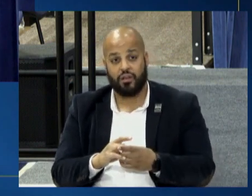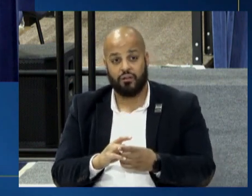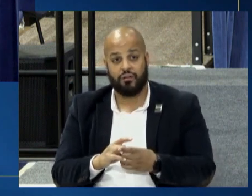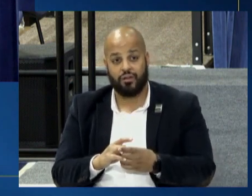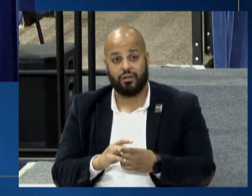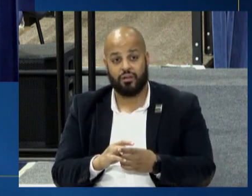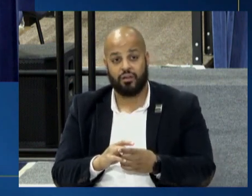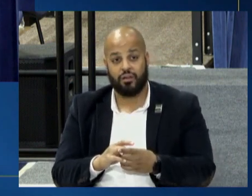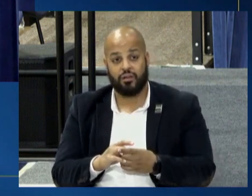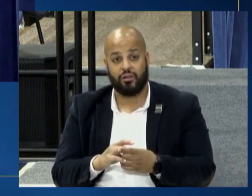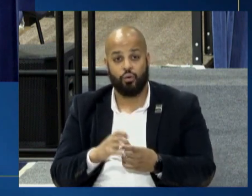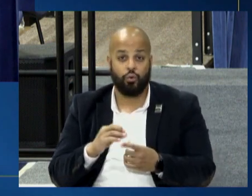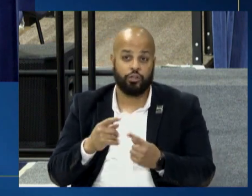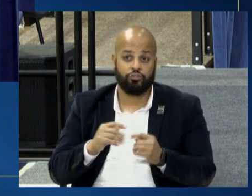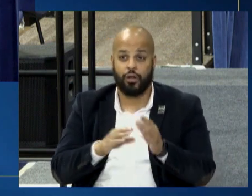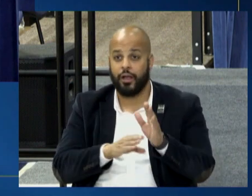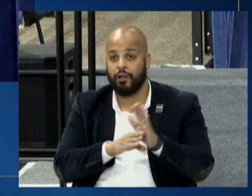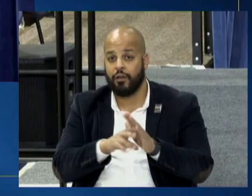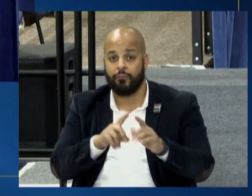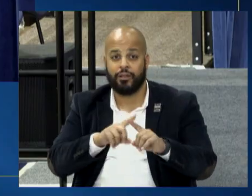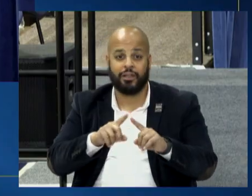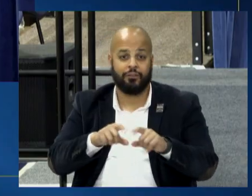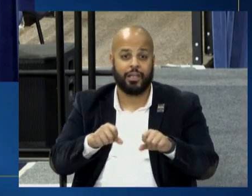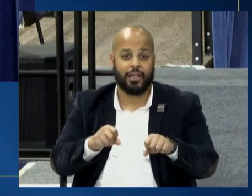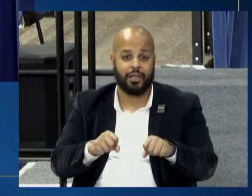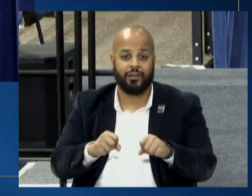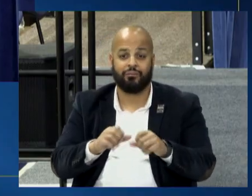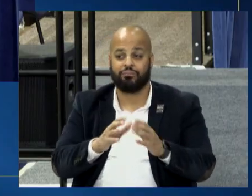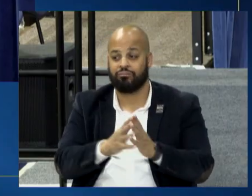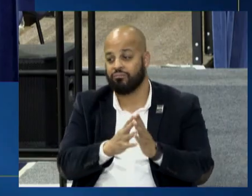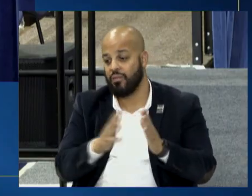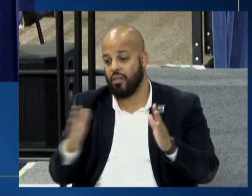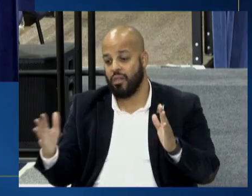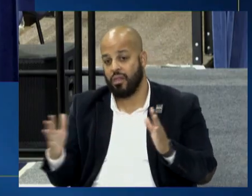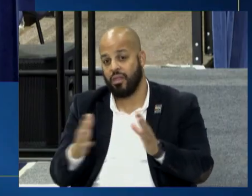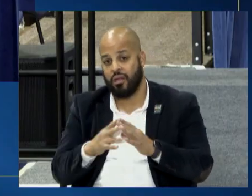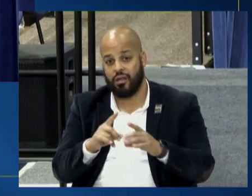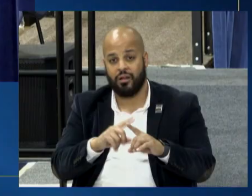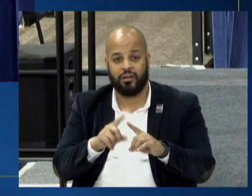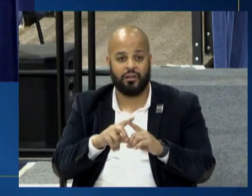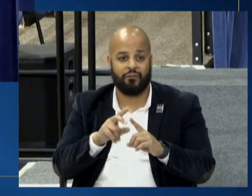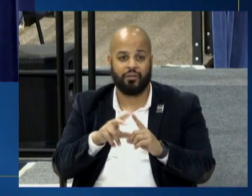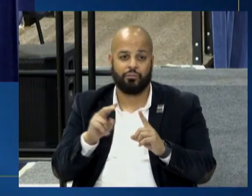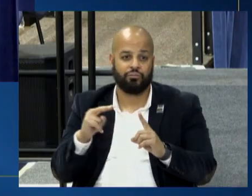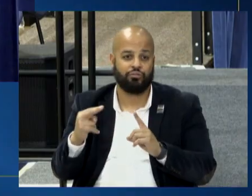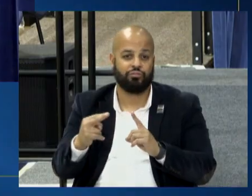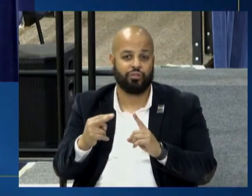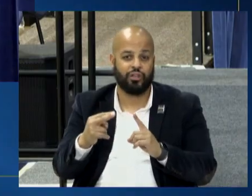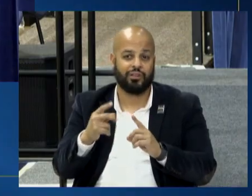develop different capabilities across the various aspects of cancer have access to the same data